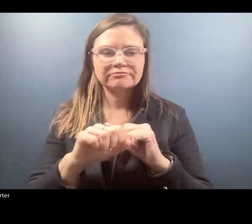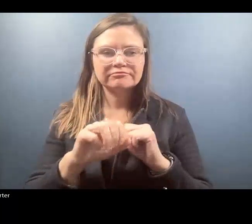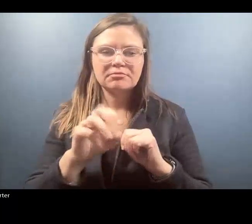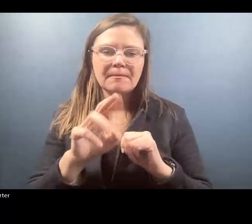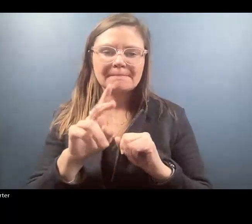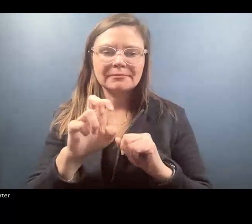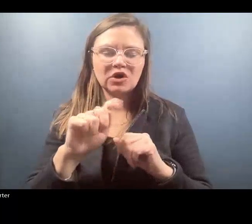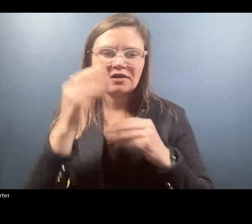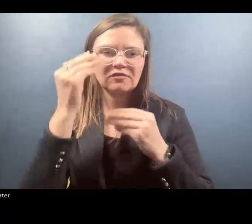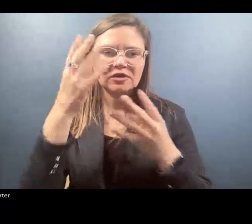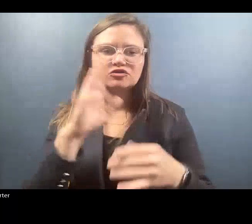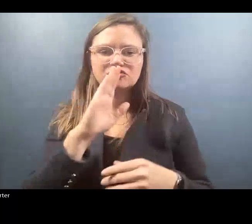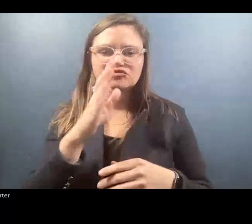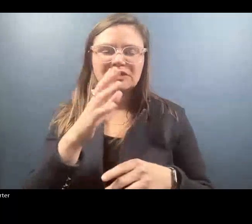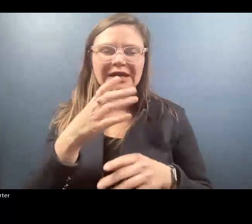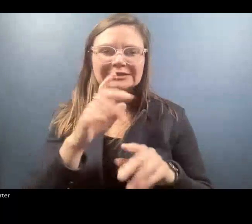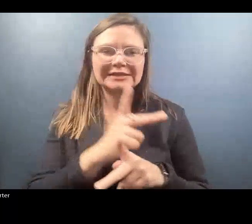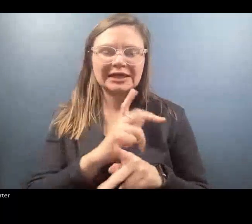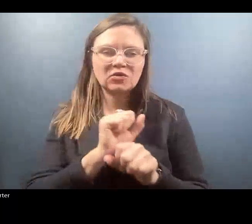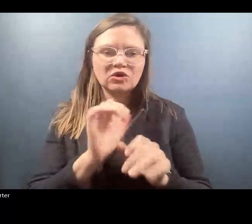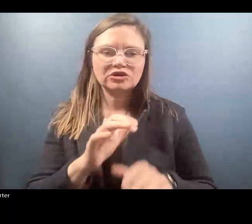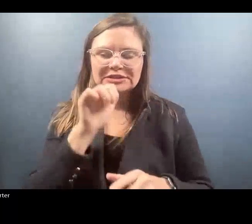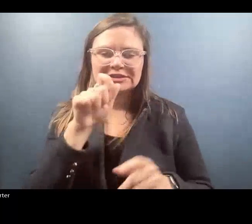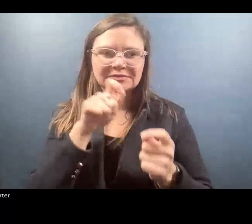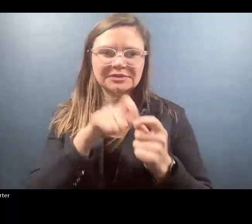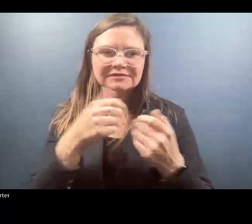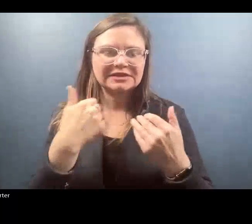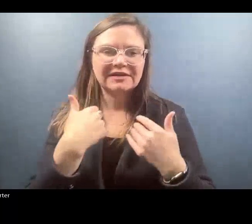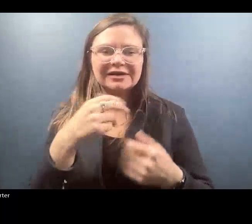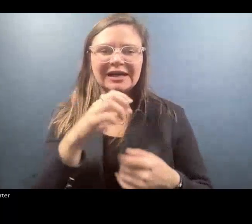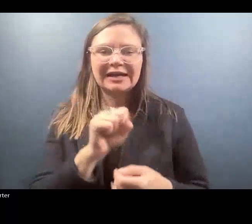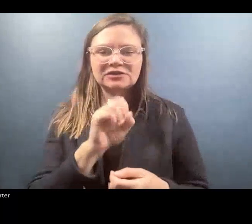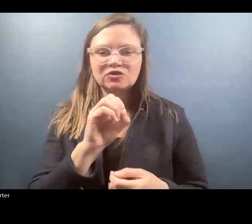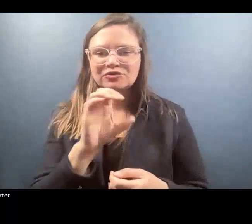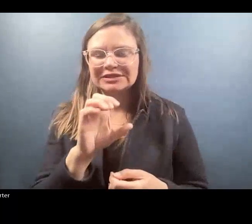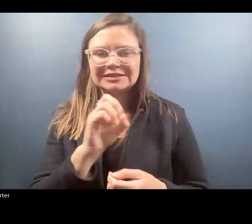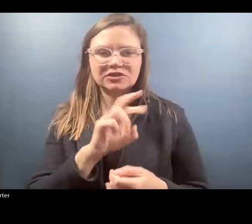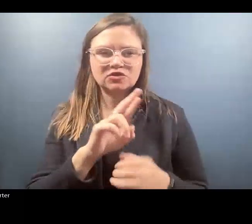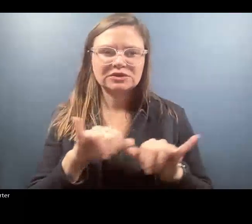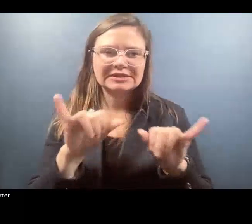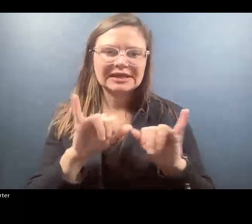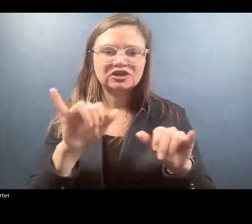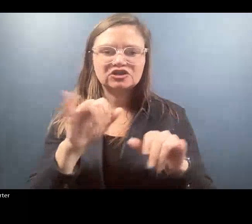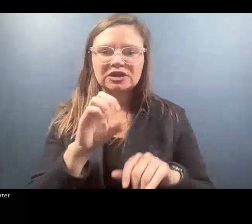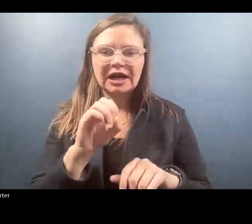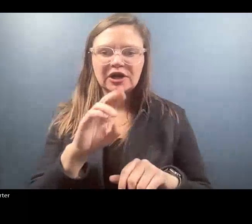we realized that the direct care worker doesn't specifically have an SoC or standard occupational classification code.